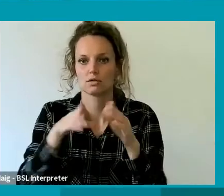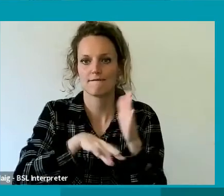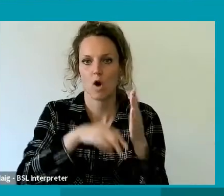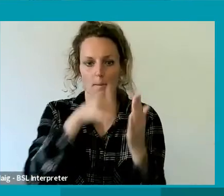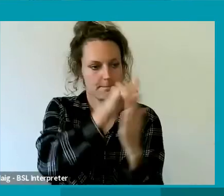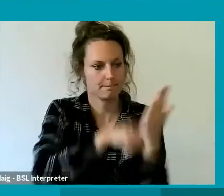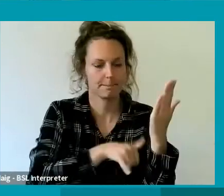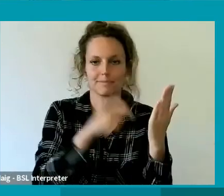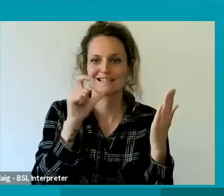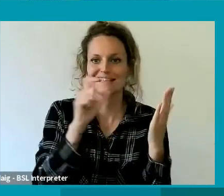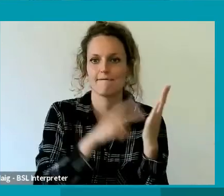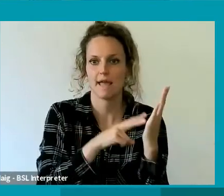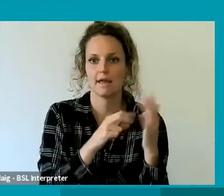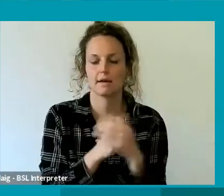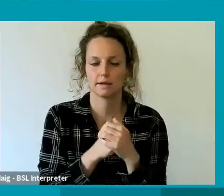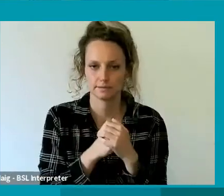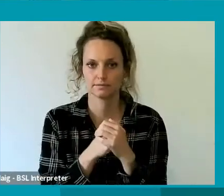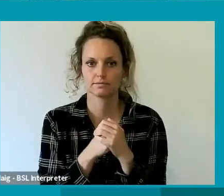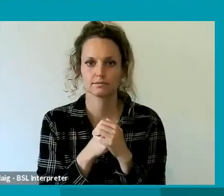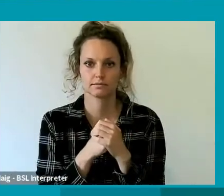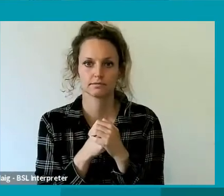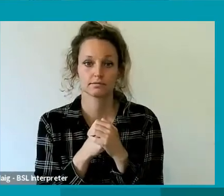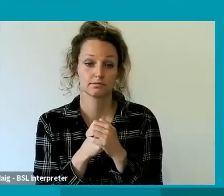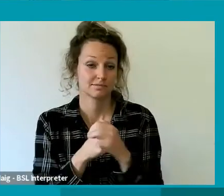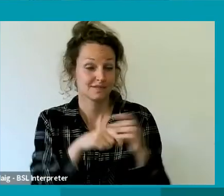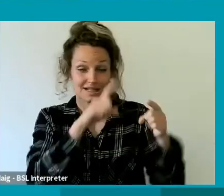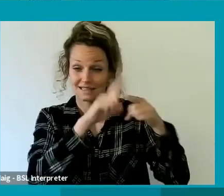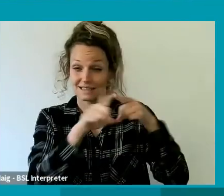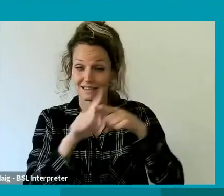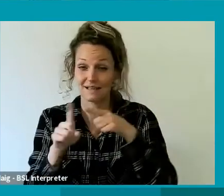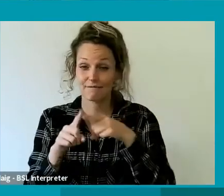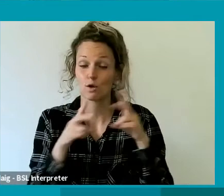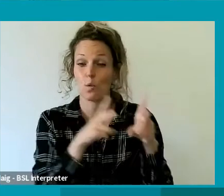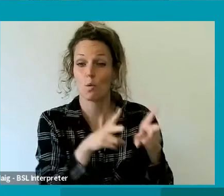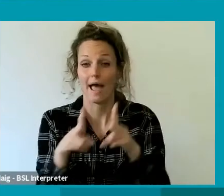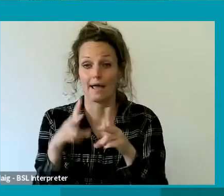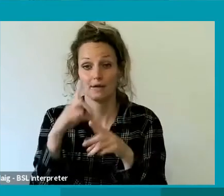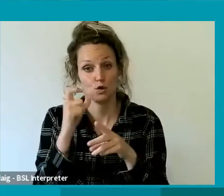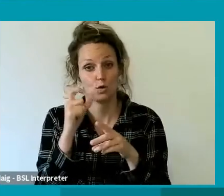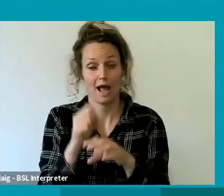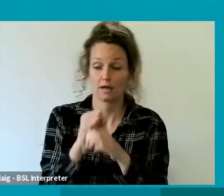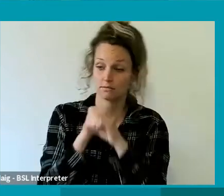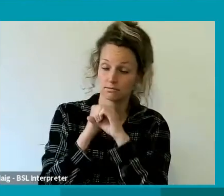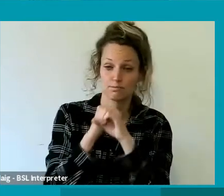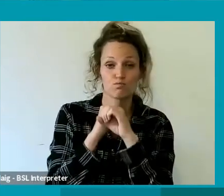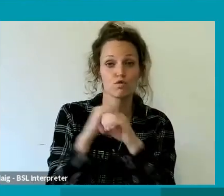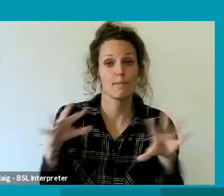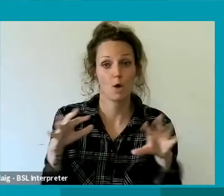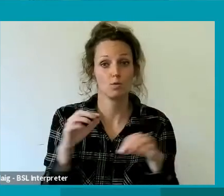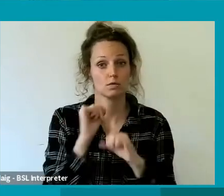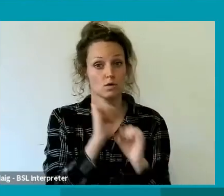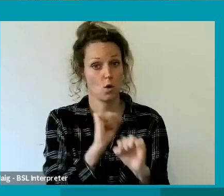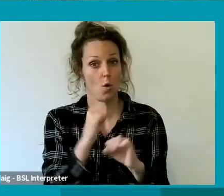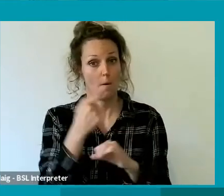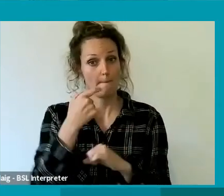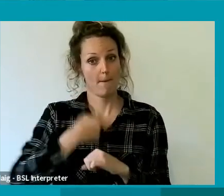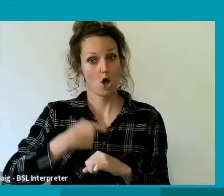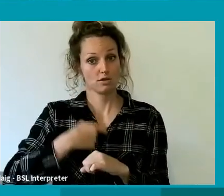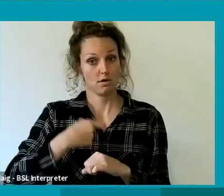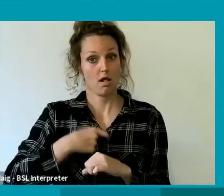So these are all ways in which you can push, promote and celebrate your personal brand across LinkedIn.